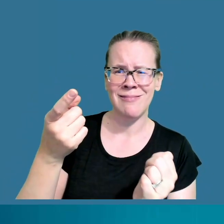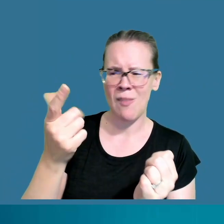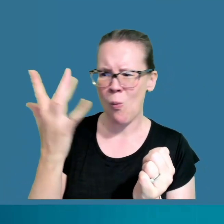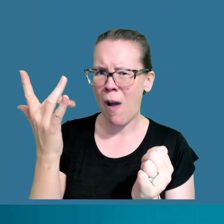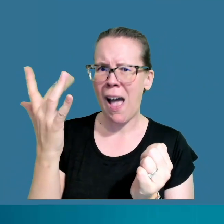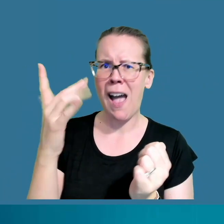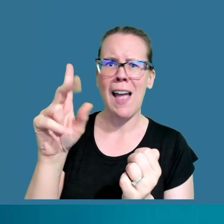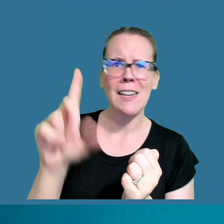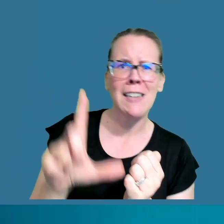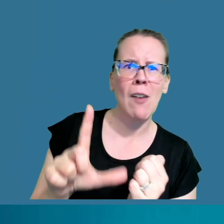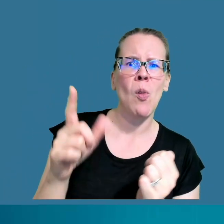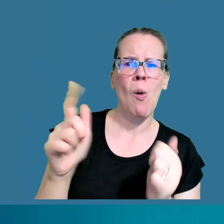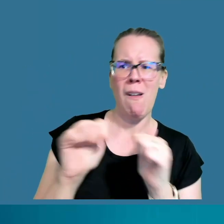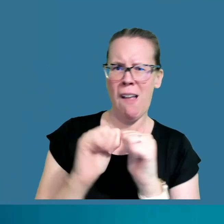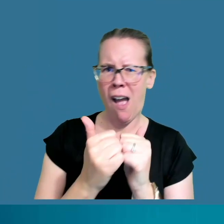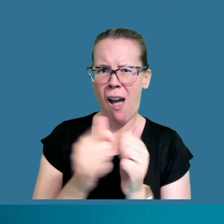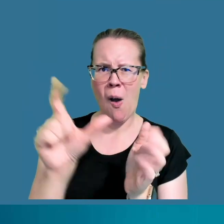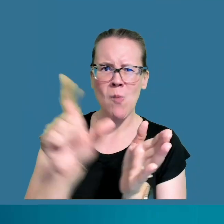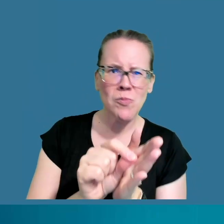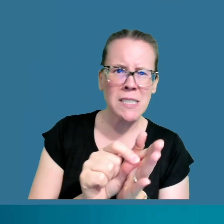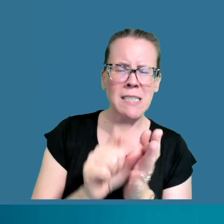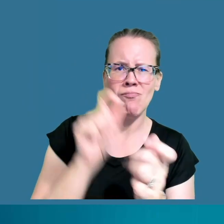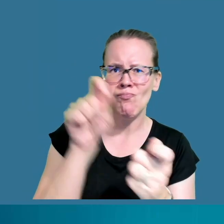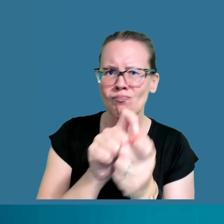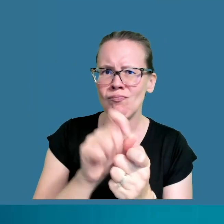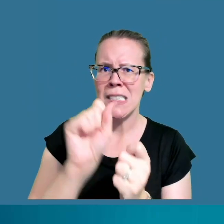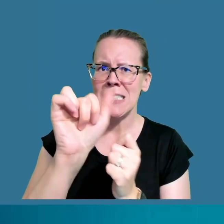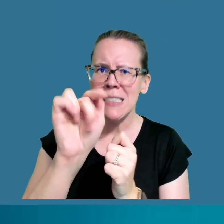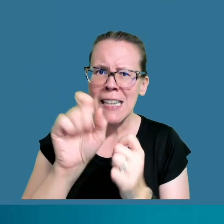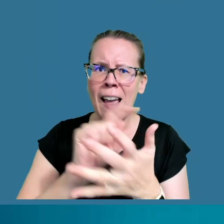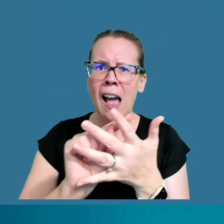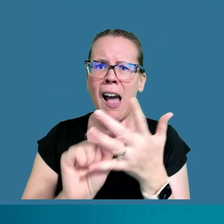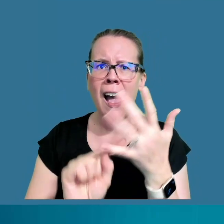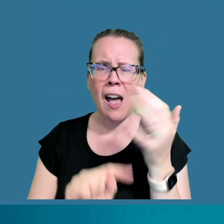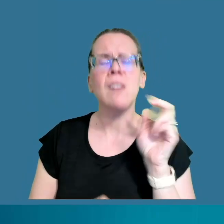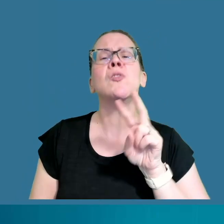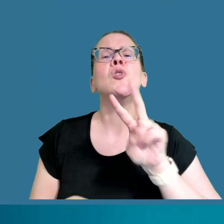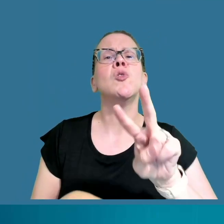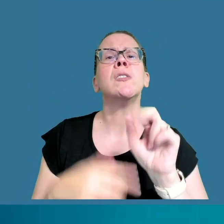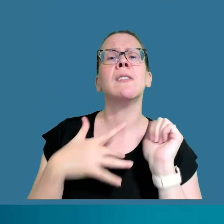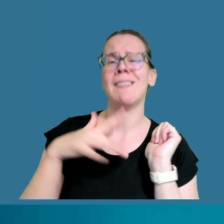look at the tutorial that I created before this one that explains some important things